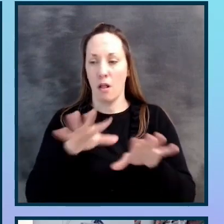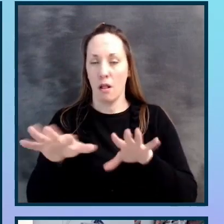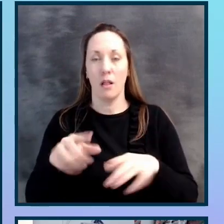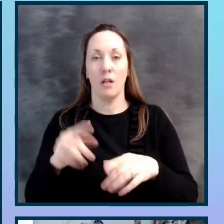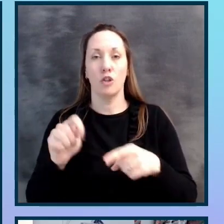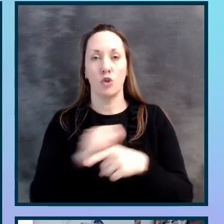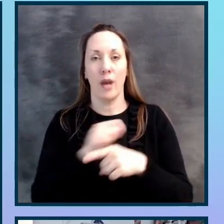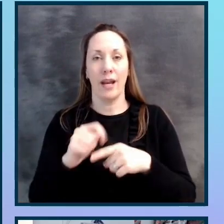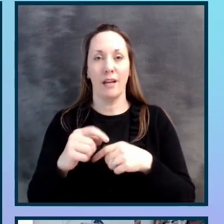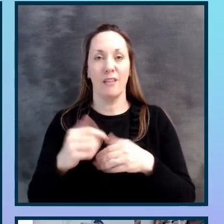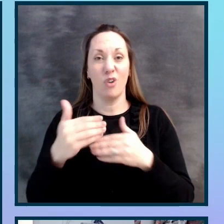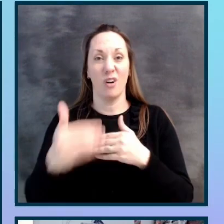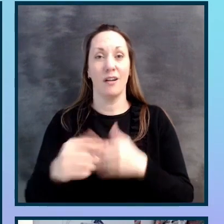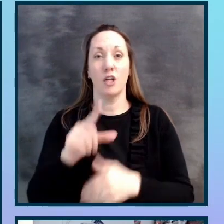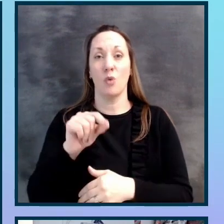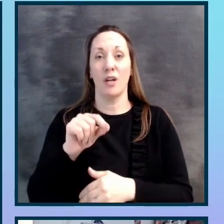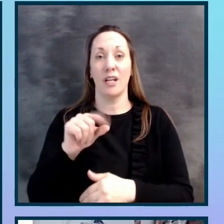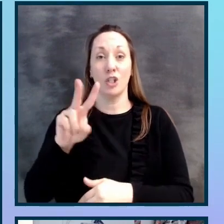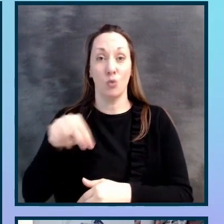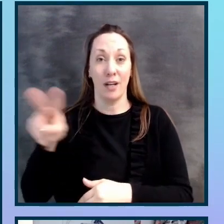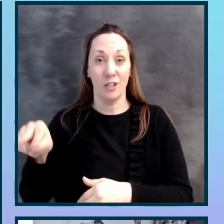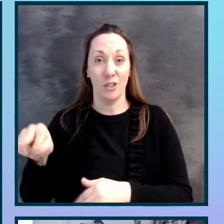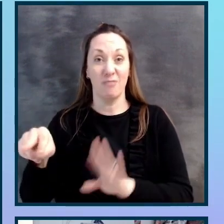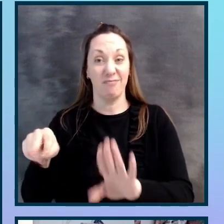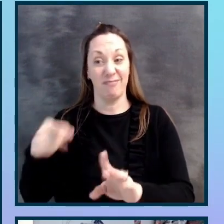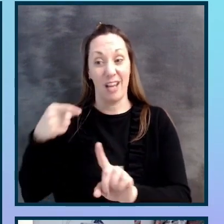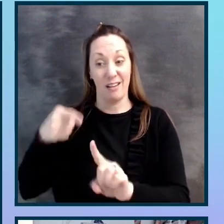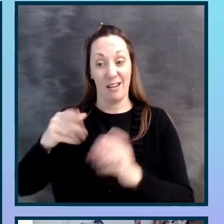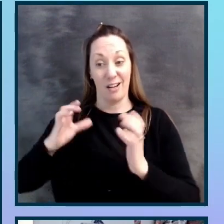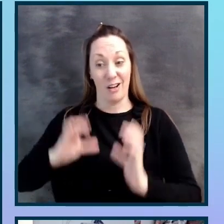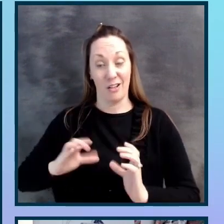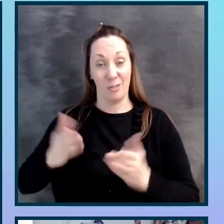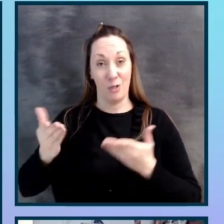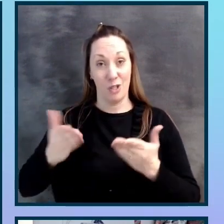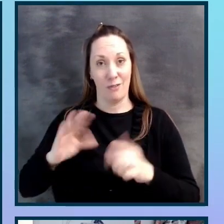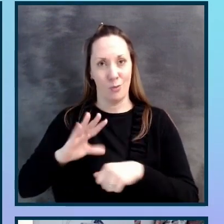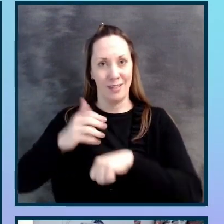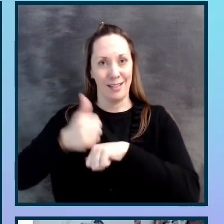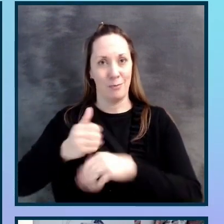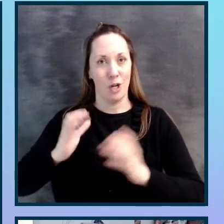And speaking of customer service, we've established a customer service email address,